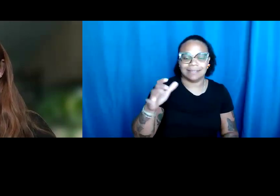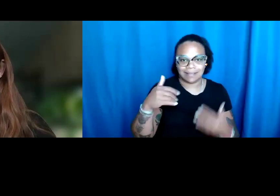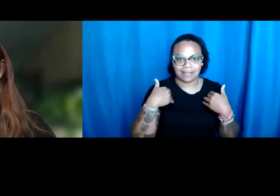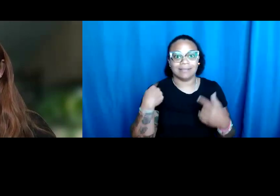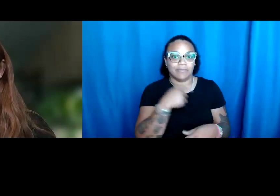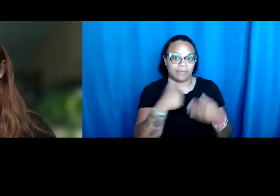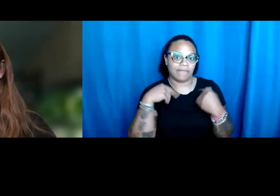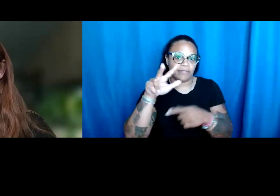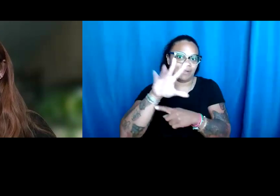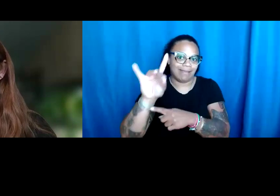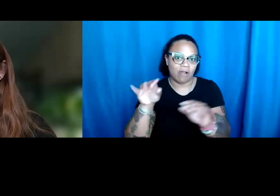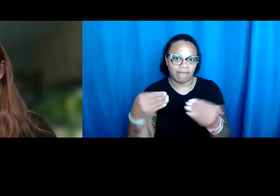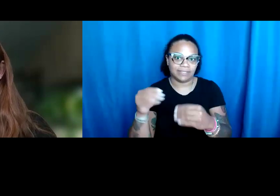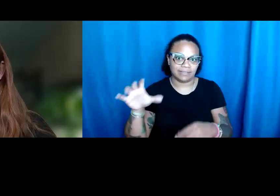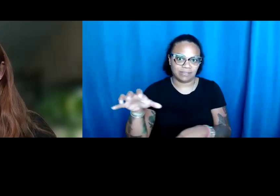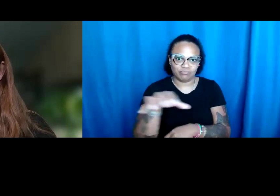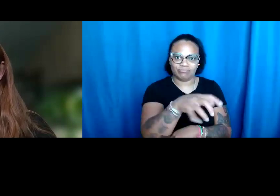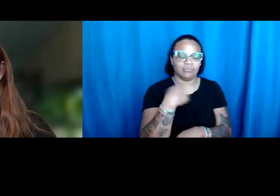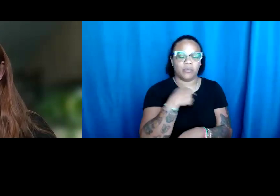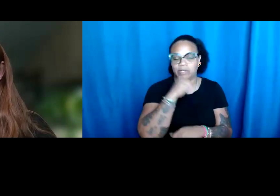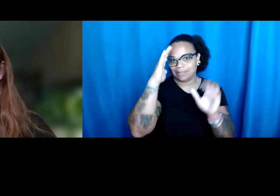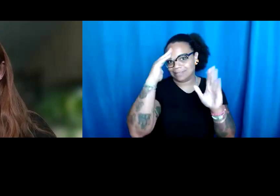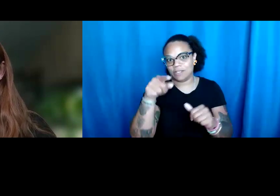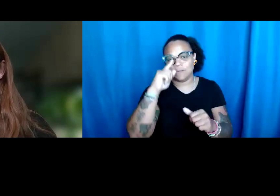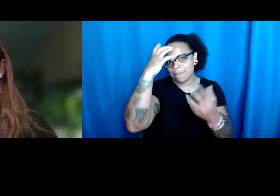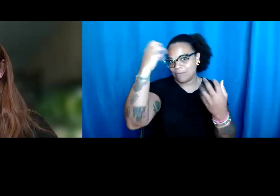We don't expect you to have memorized everything on our website.